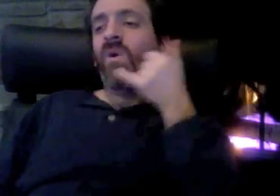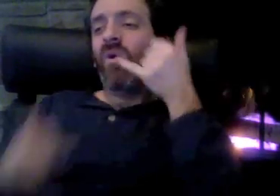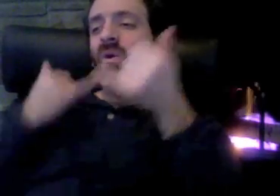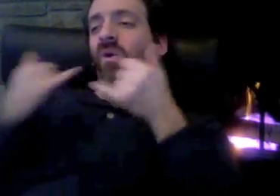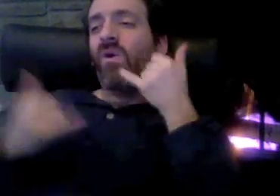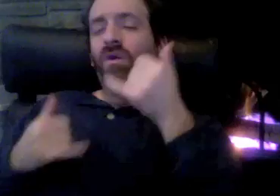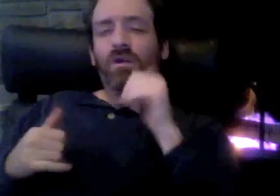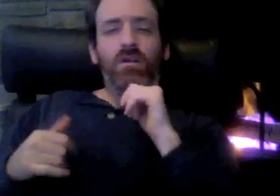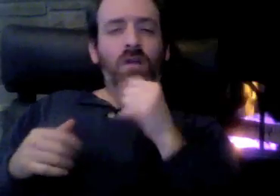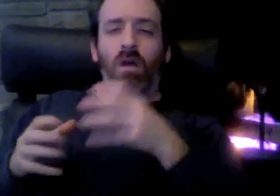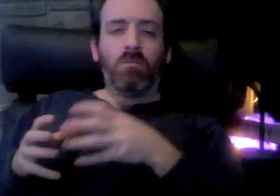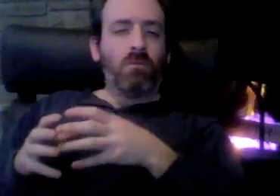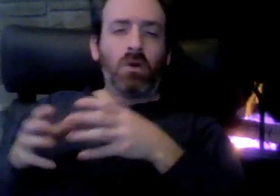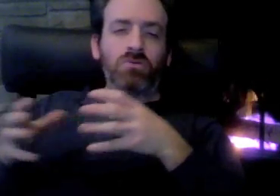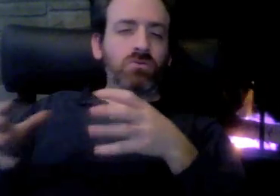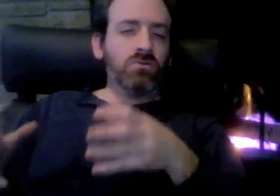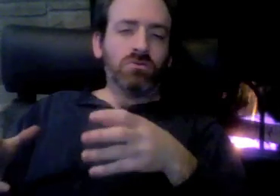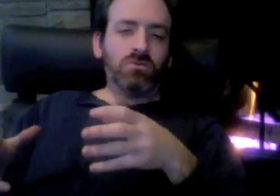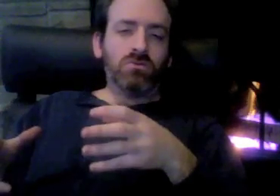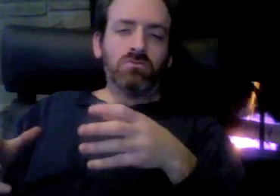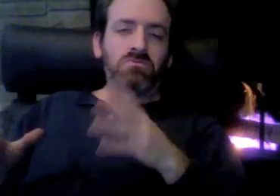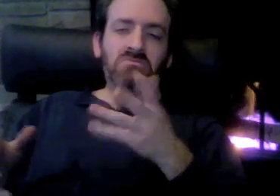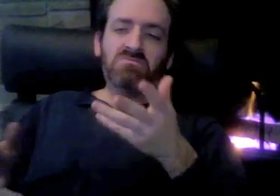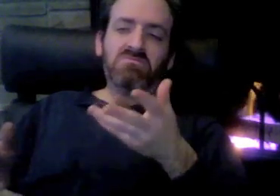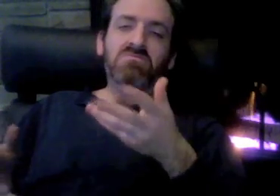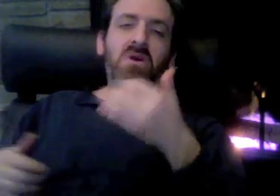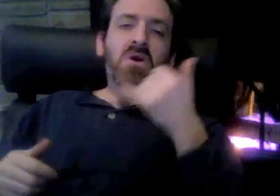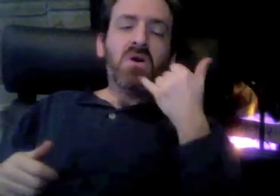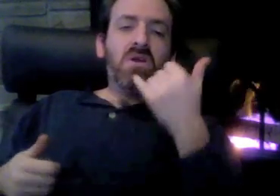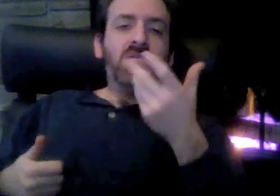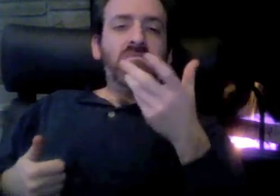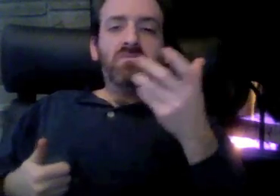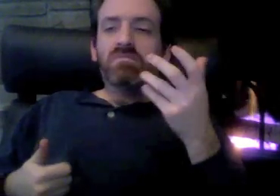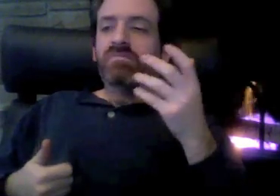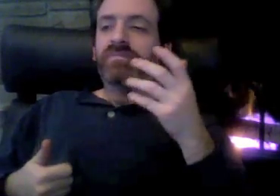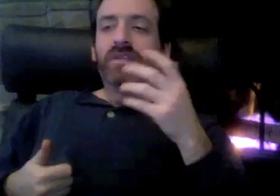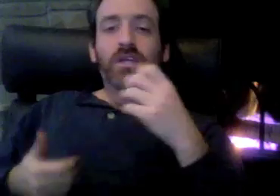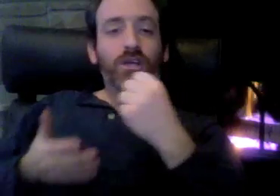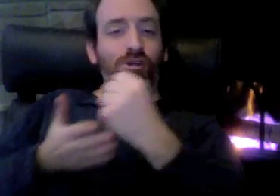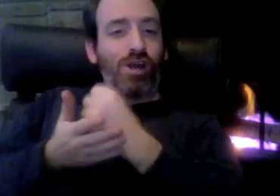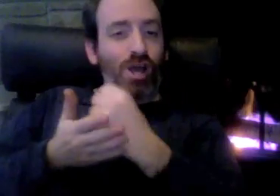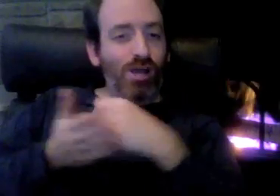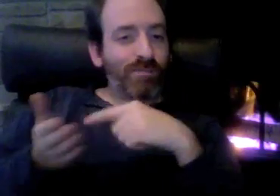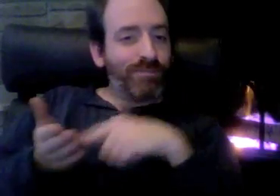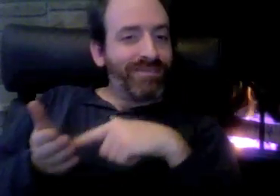I can imagine why they are suggesting this because residential user uses less of VRS than enterprise users would have.